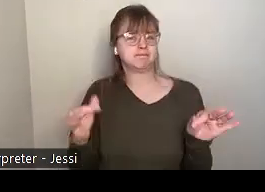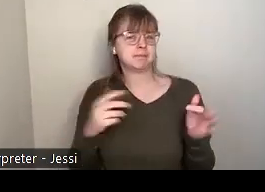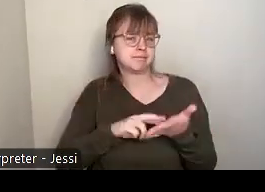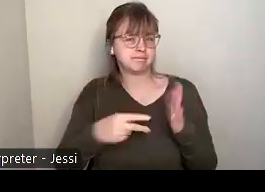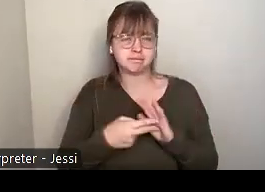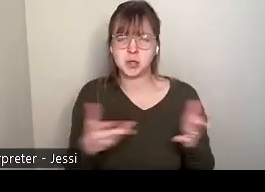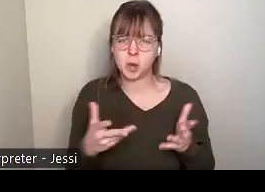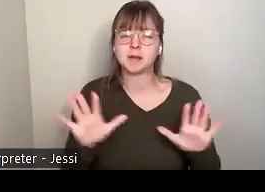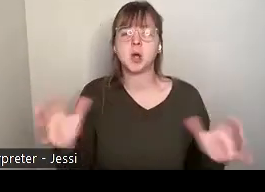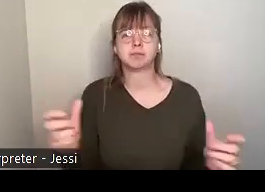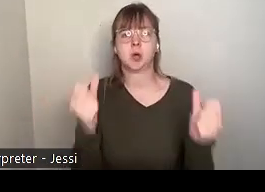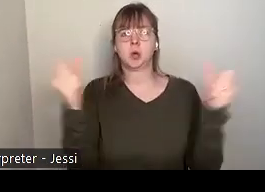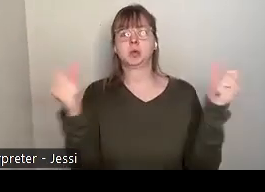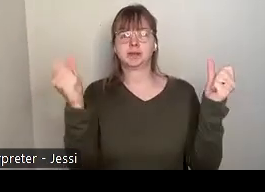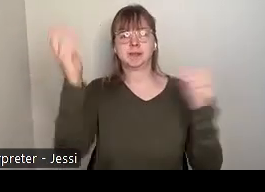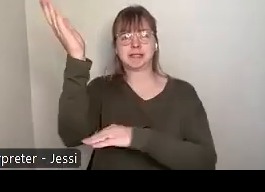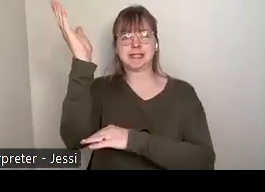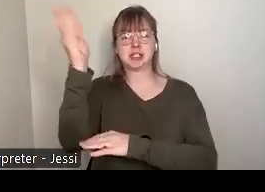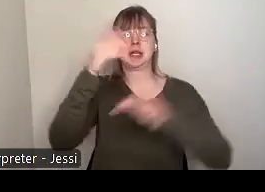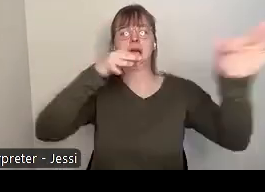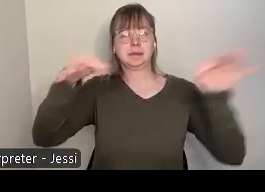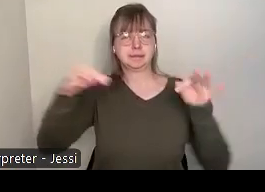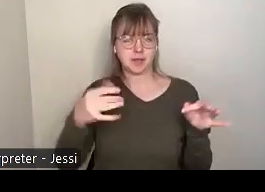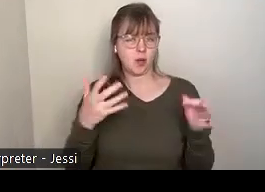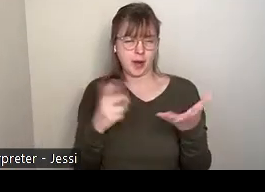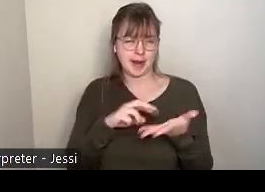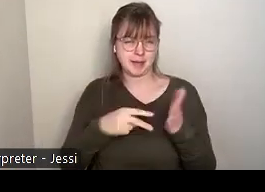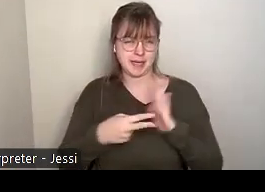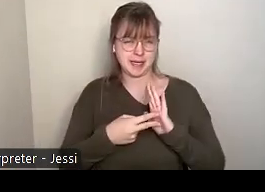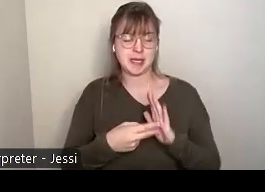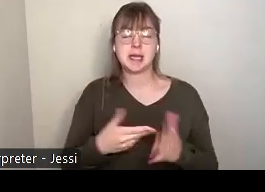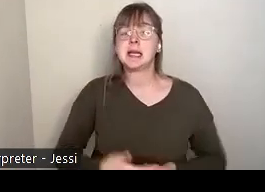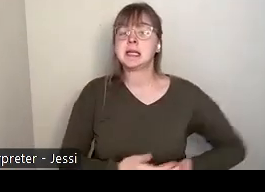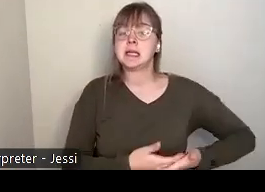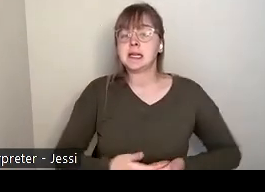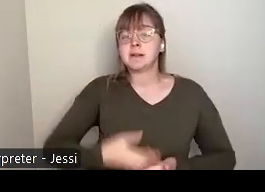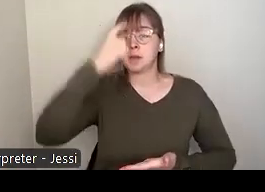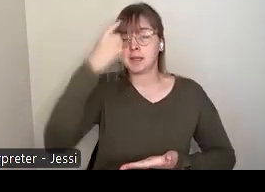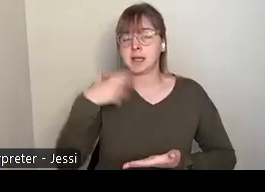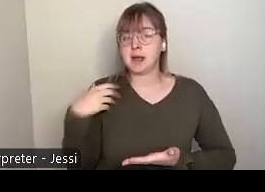back to talk about this infant mental health as a field is multidisciplinary and so if you look